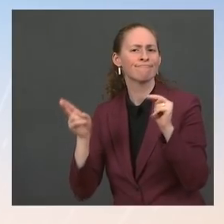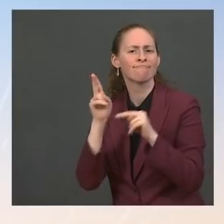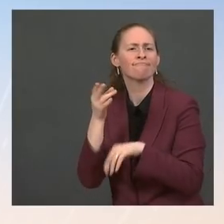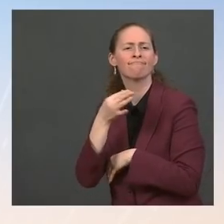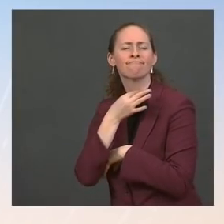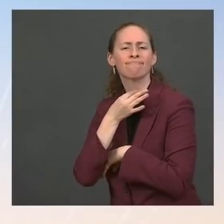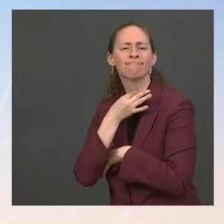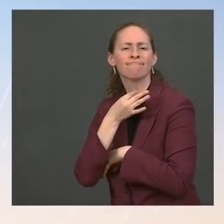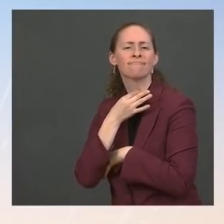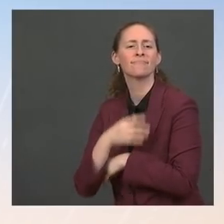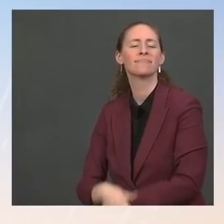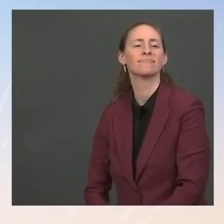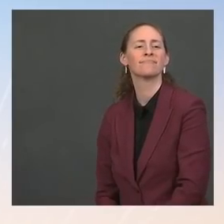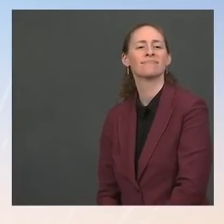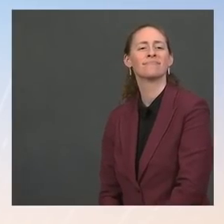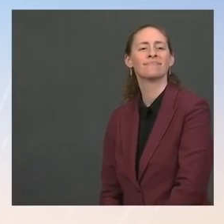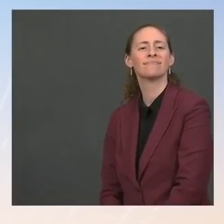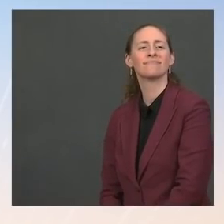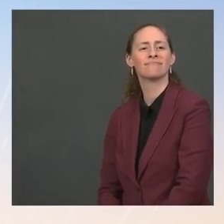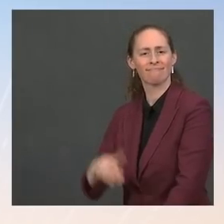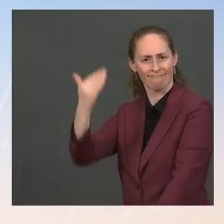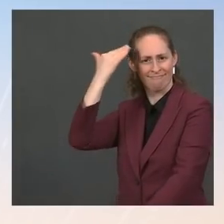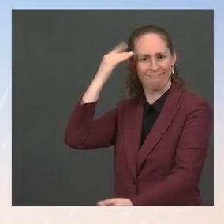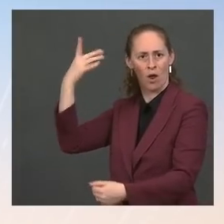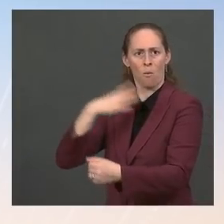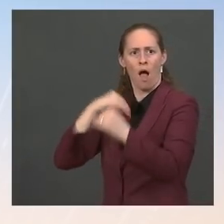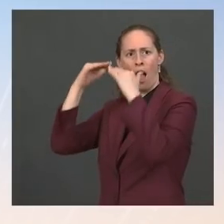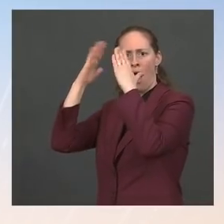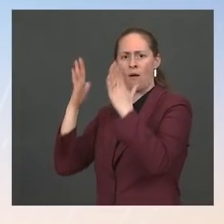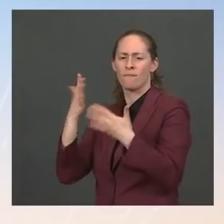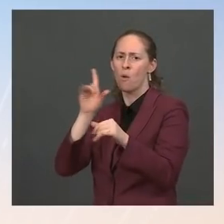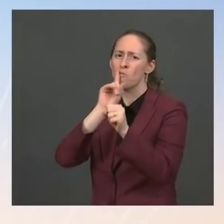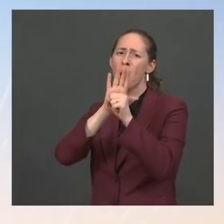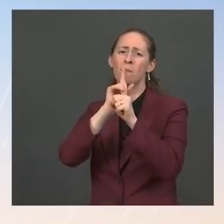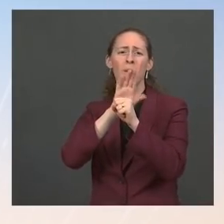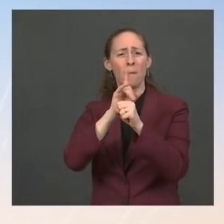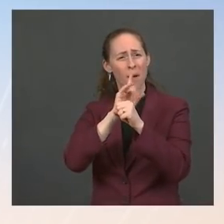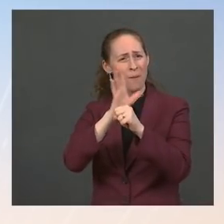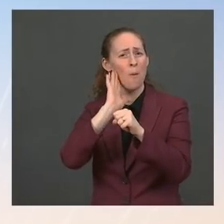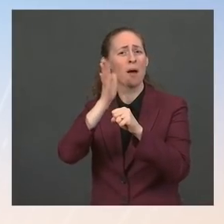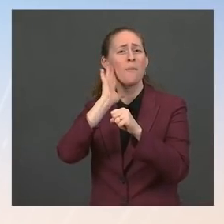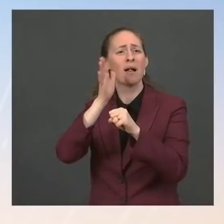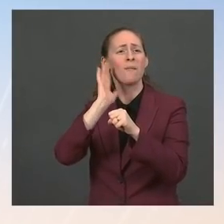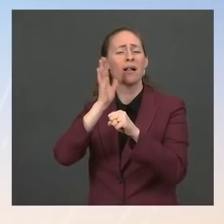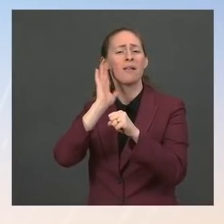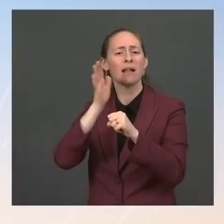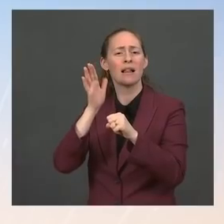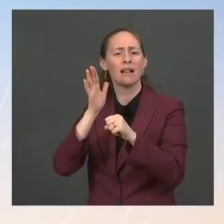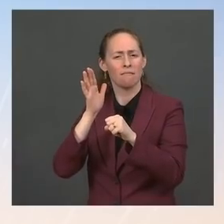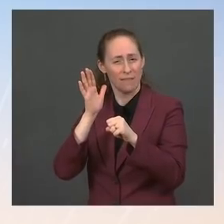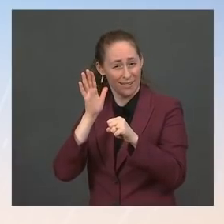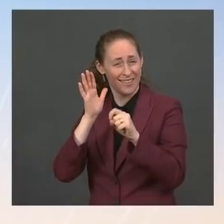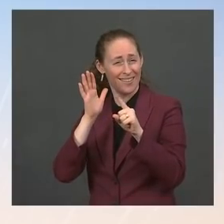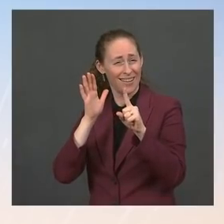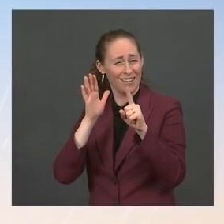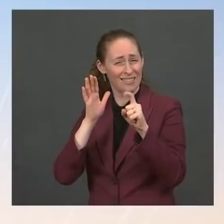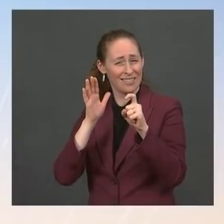But there are some concerns that the White House or a President doesn't have any -- a lot power over inflation.